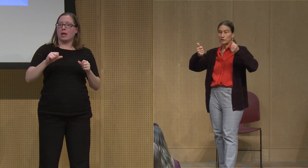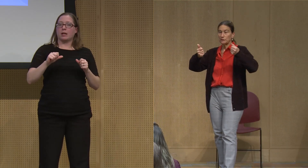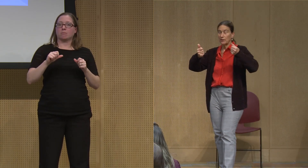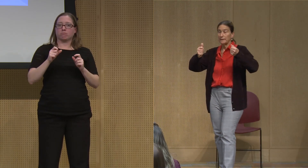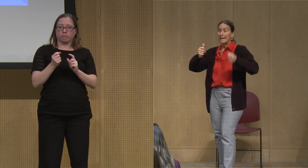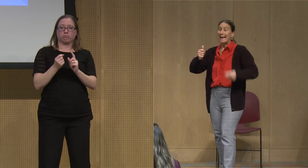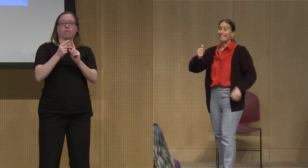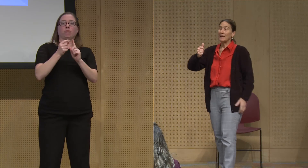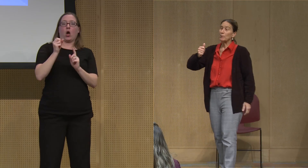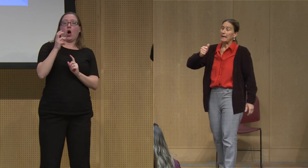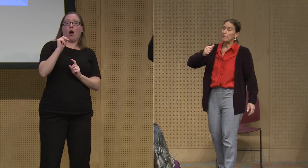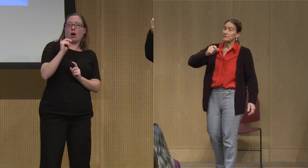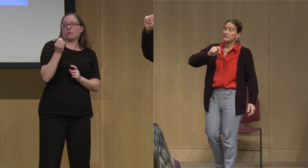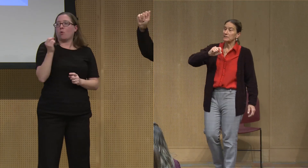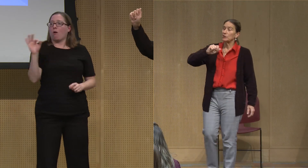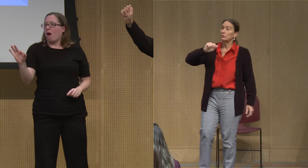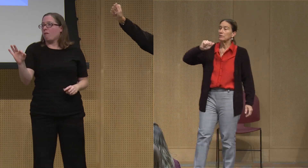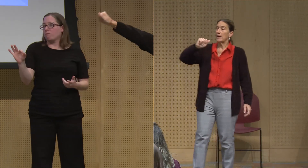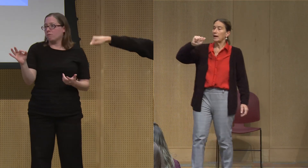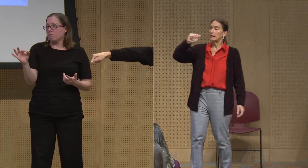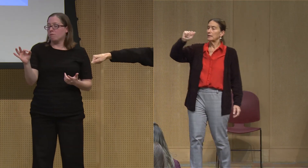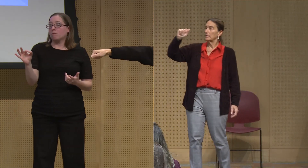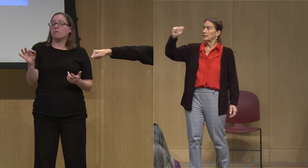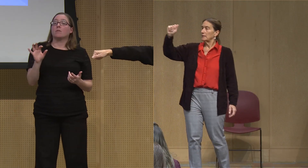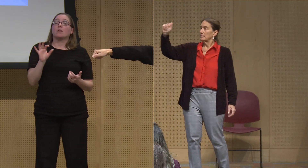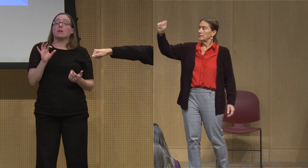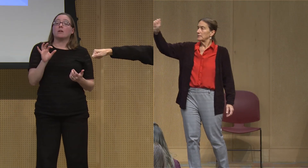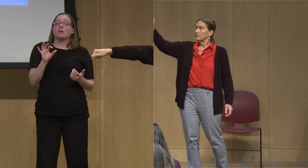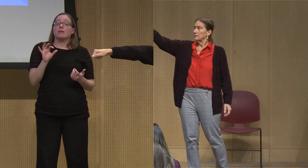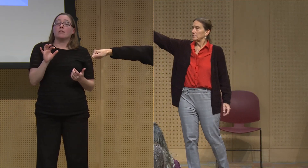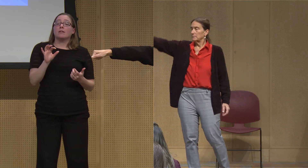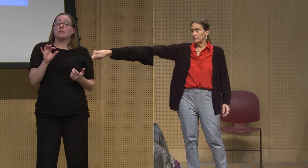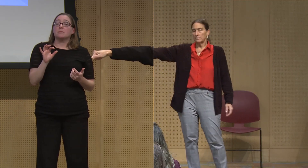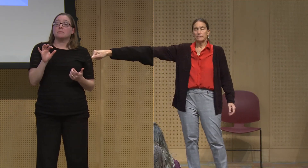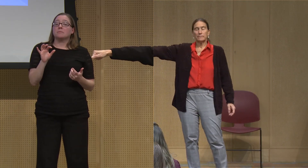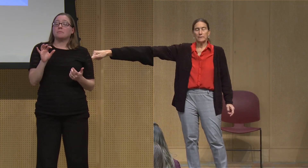AND THEN WHAT HAPPENS IS THAT YOU THEN SHARE